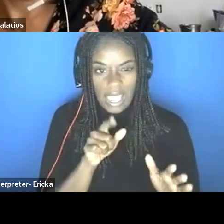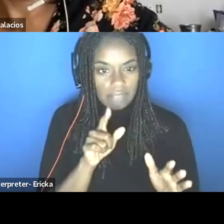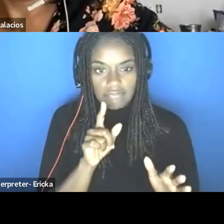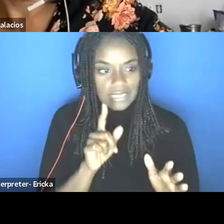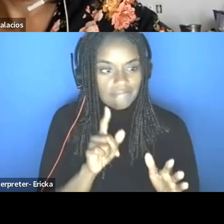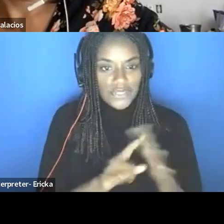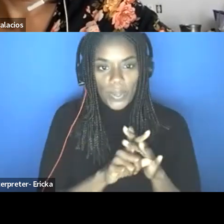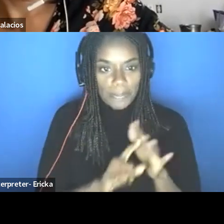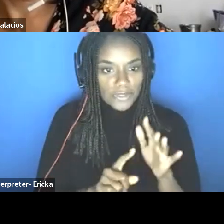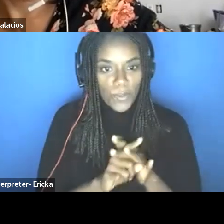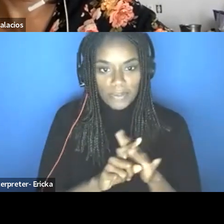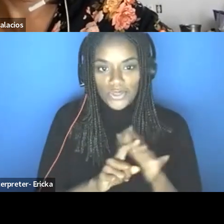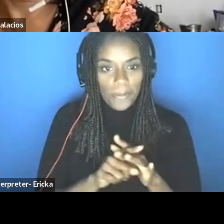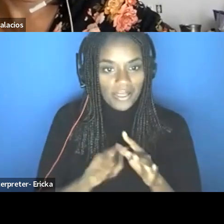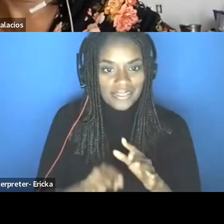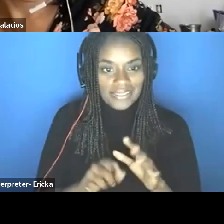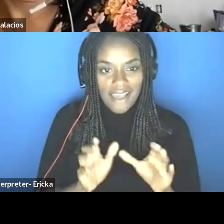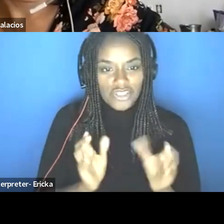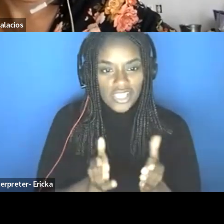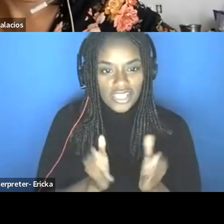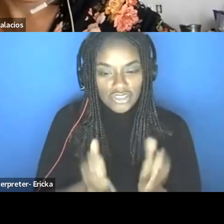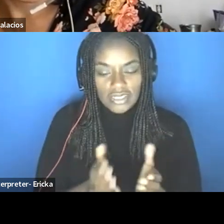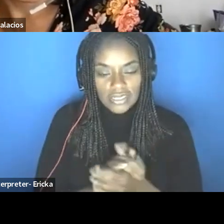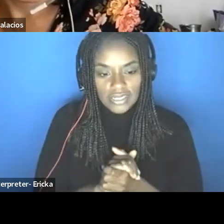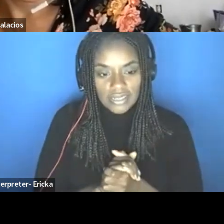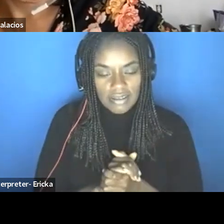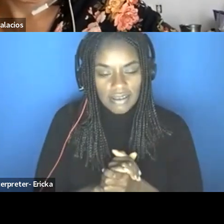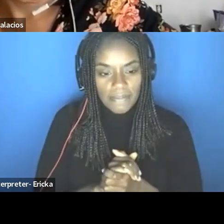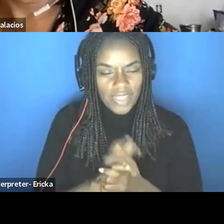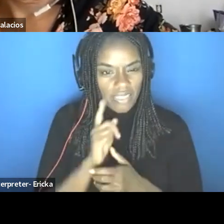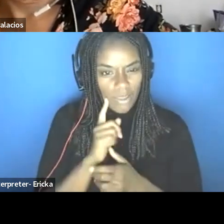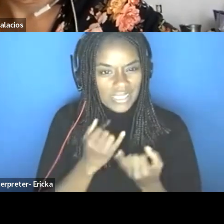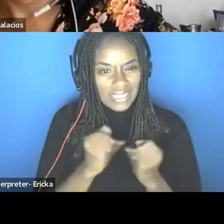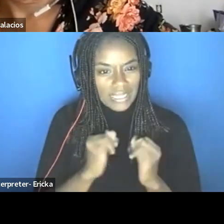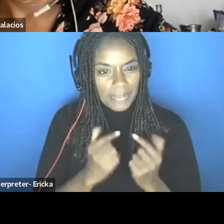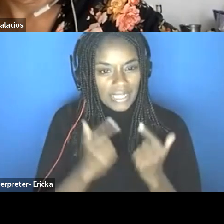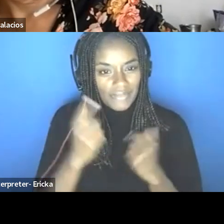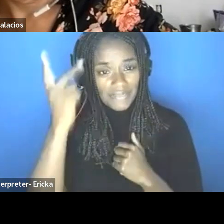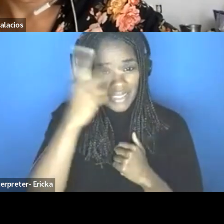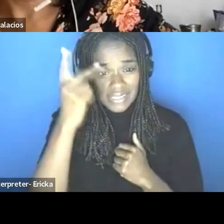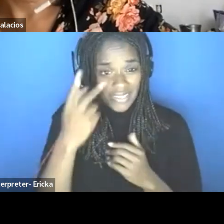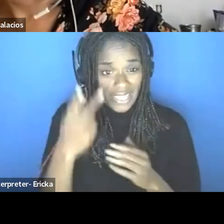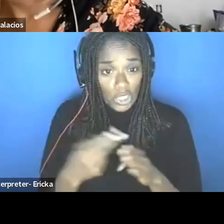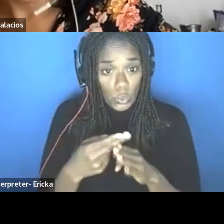So, and I am kind of taking part of what she just said and it kept going on through the conversation. I keep thinking that is the independent living philosophy.